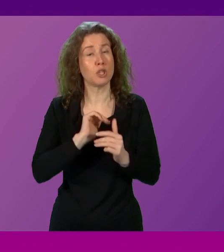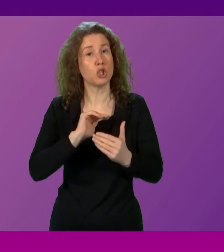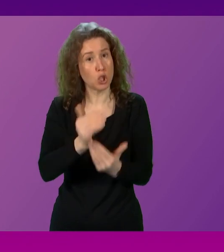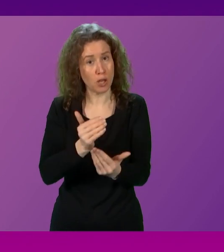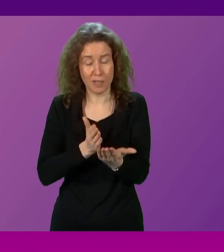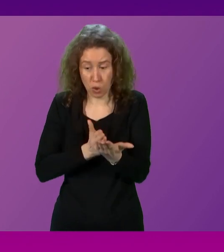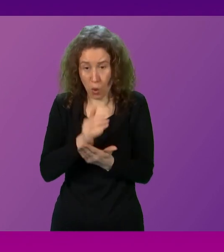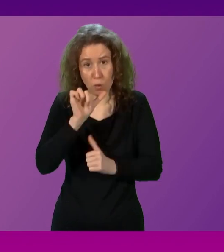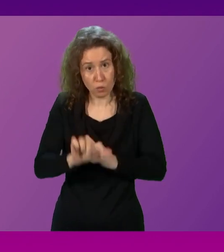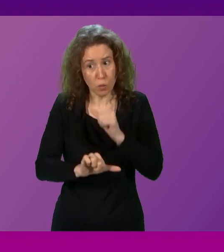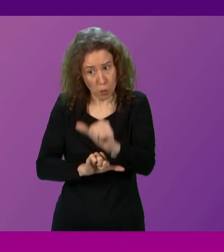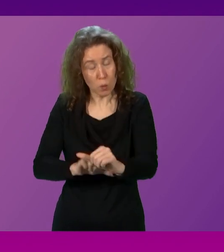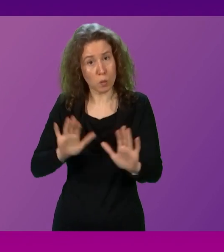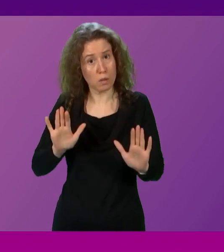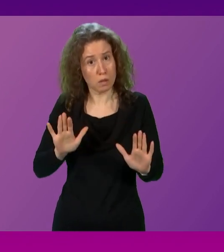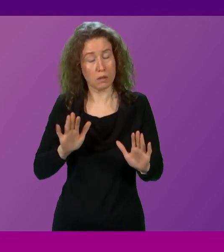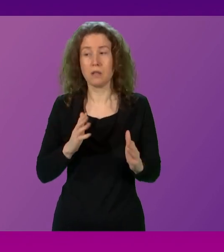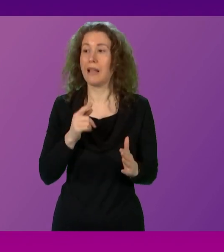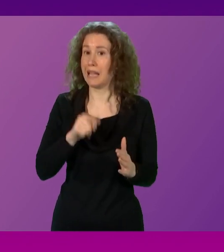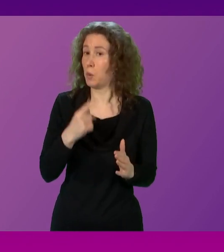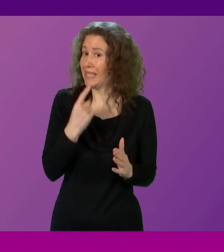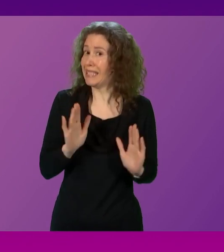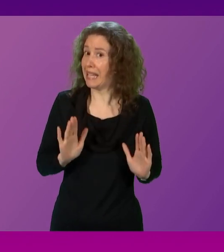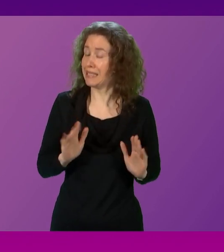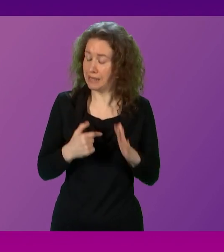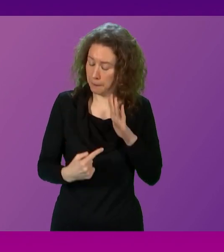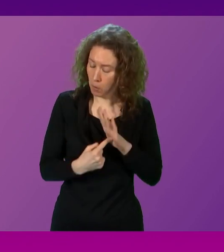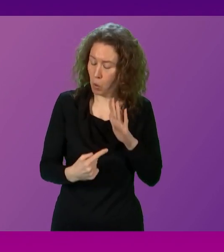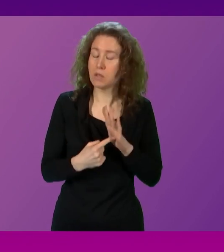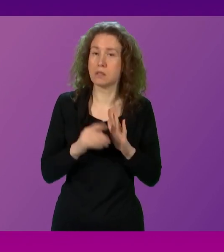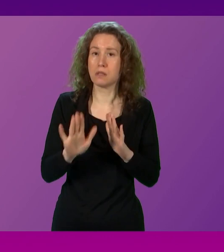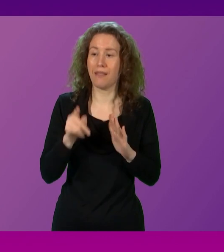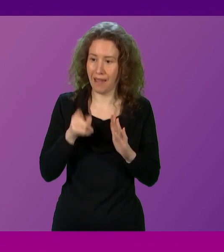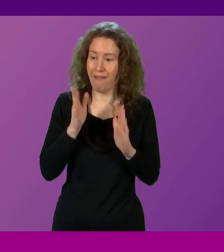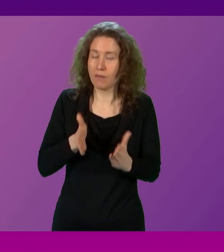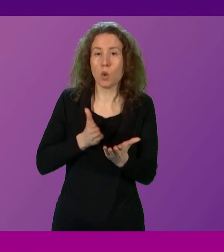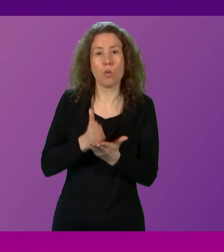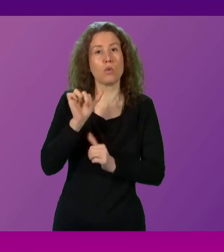what I have just said. It is important to stress that. These are operational